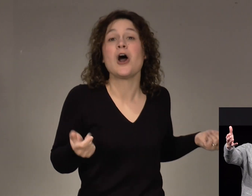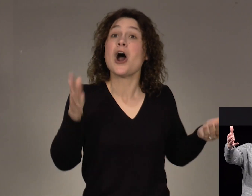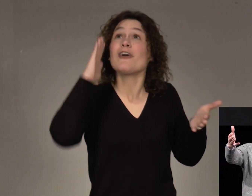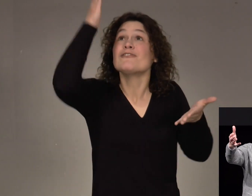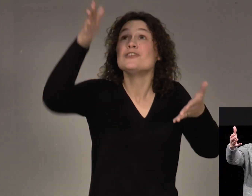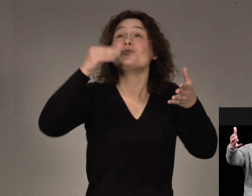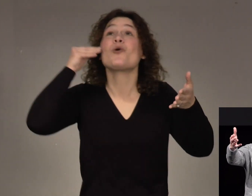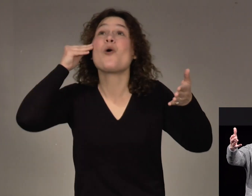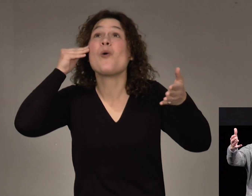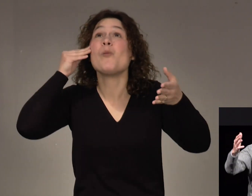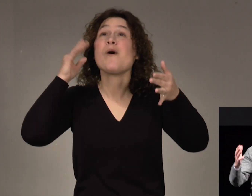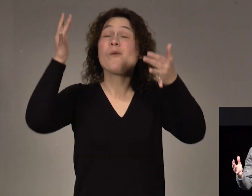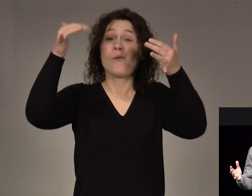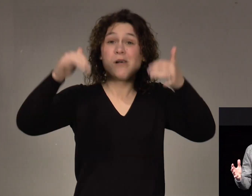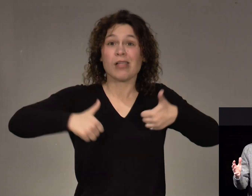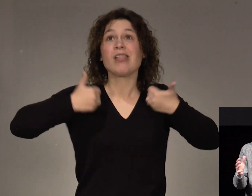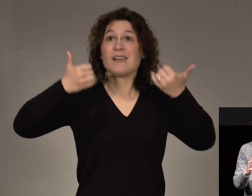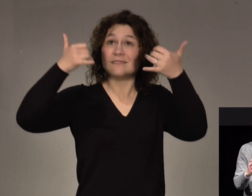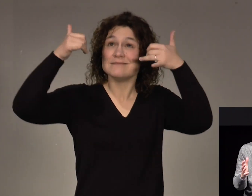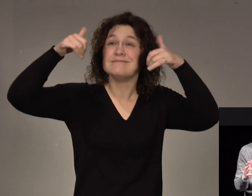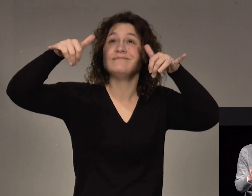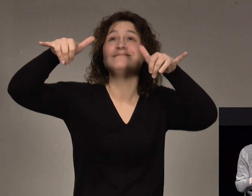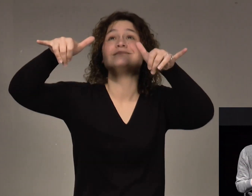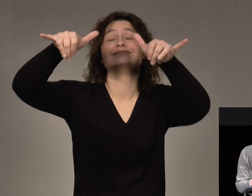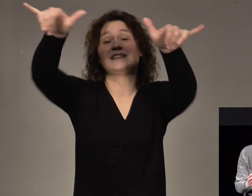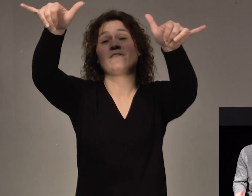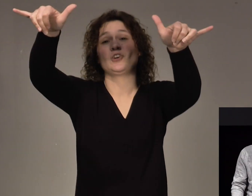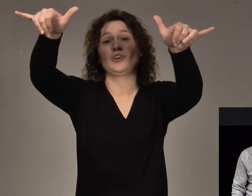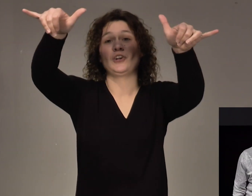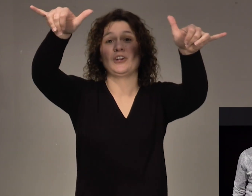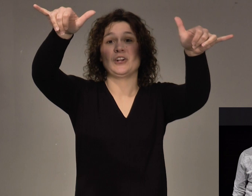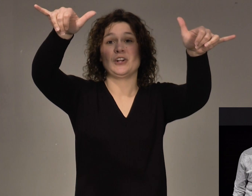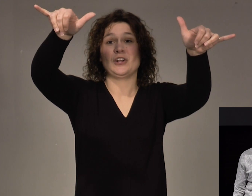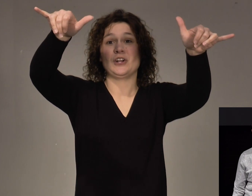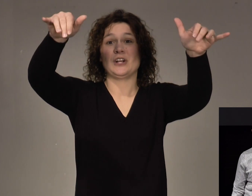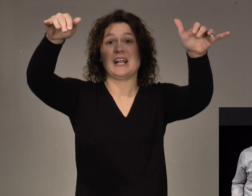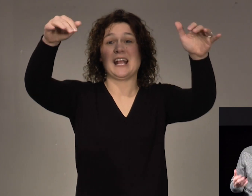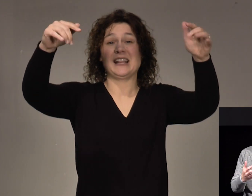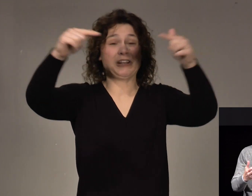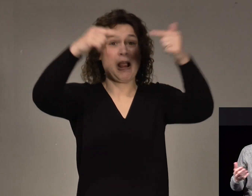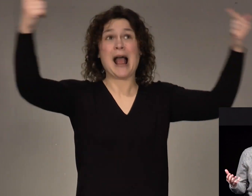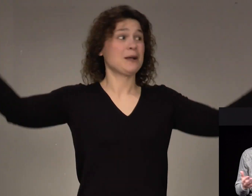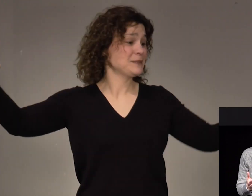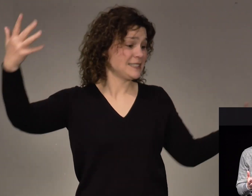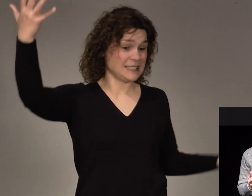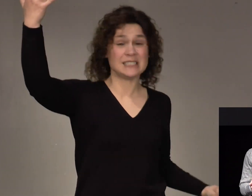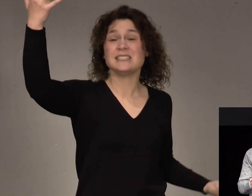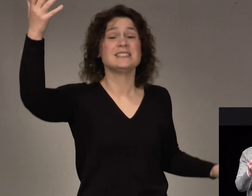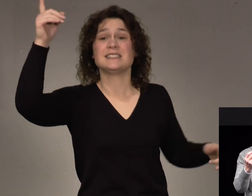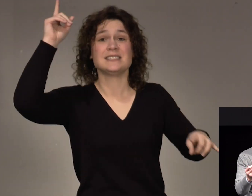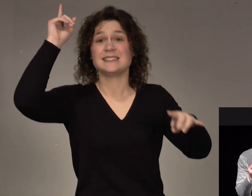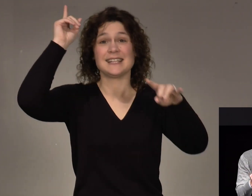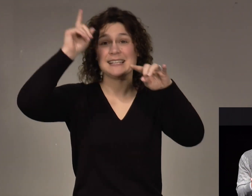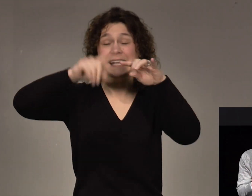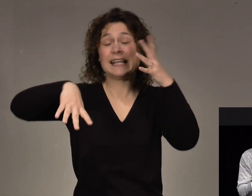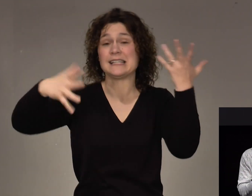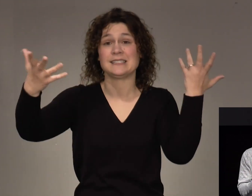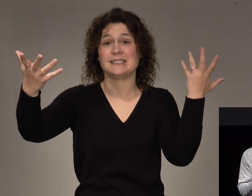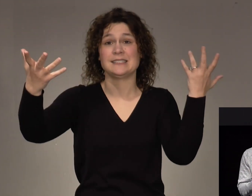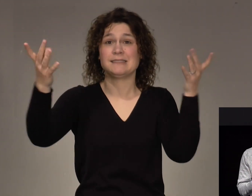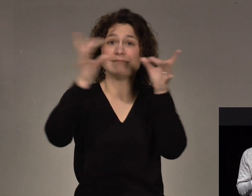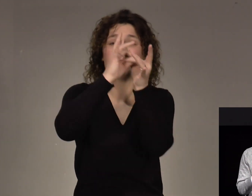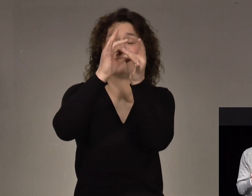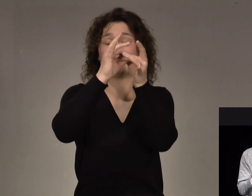and that the two are not compatible. They don't sink, they can't. But one day, God